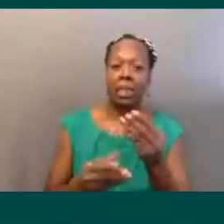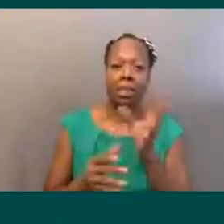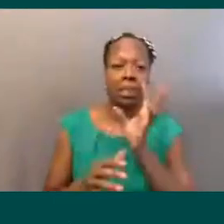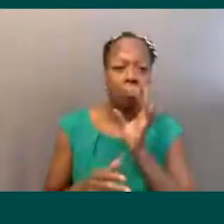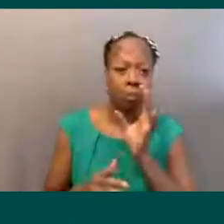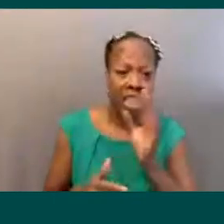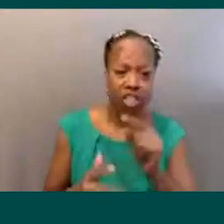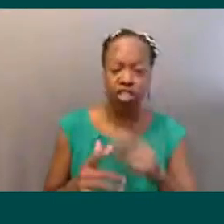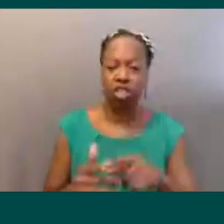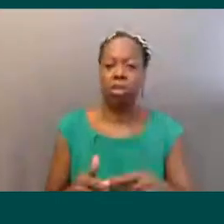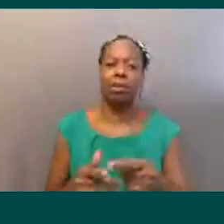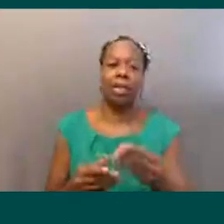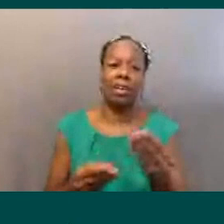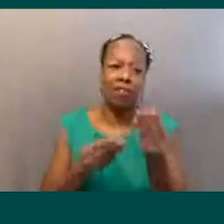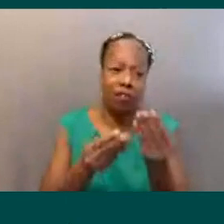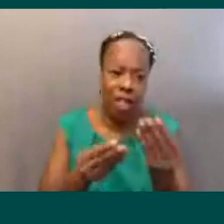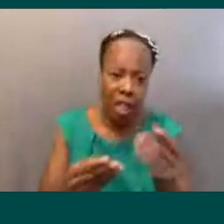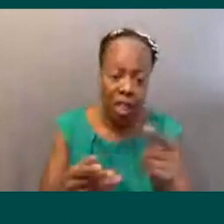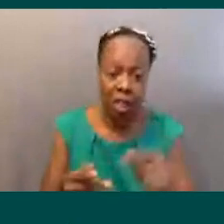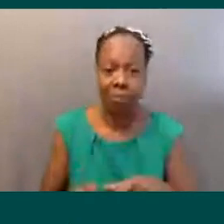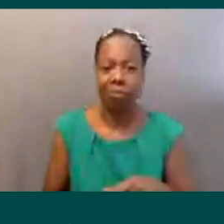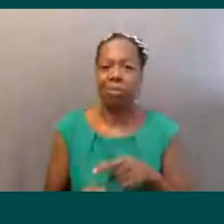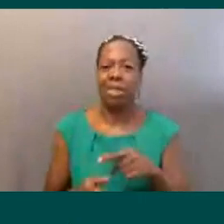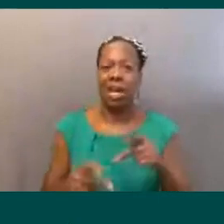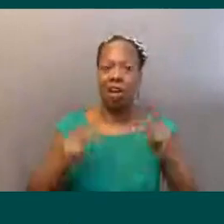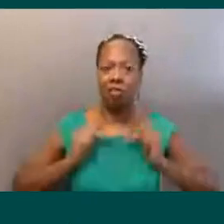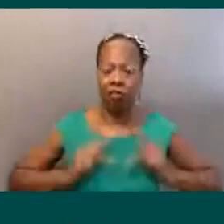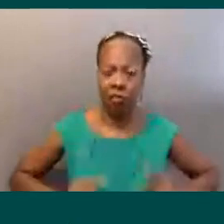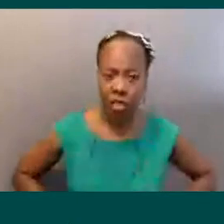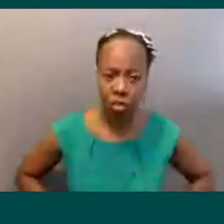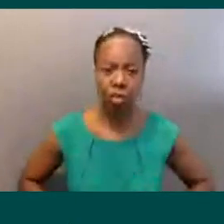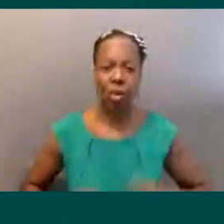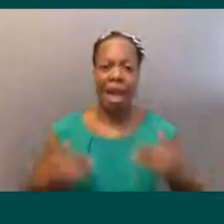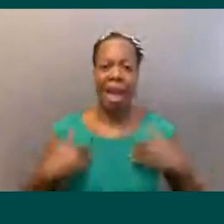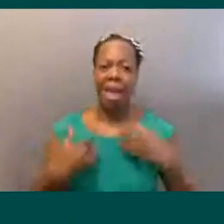physical therapy of course, there are equipment requirements,